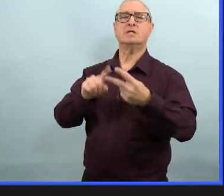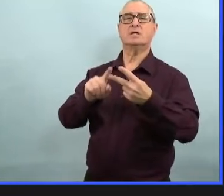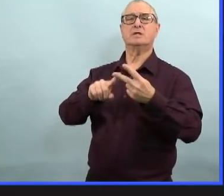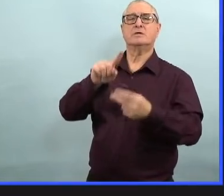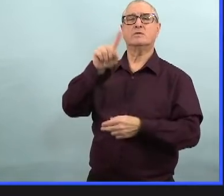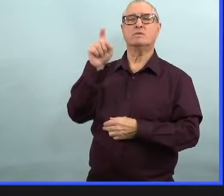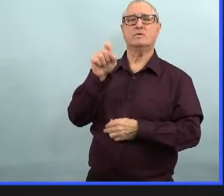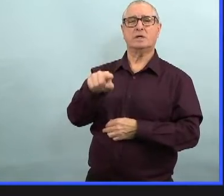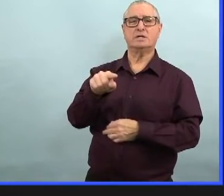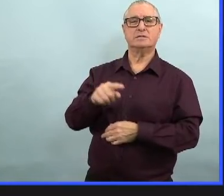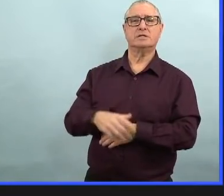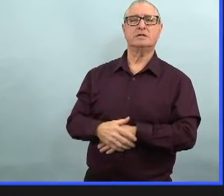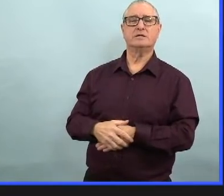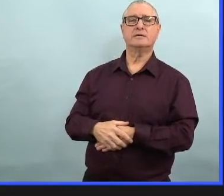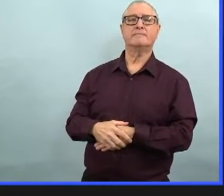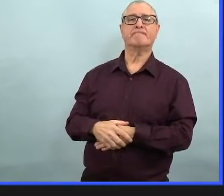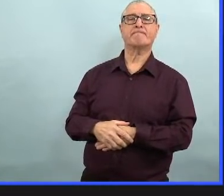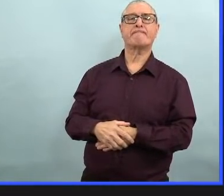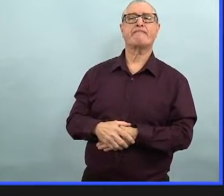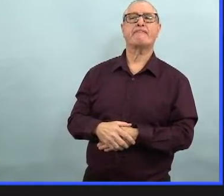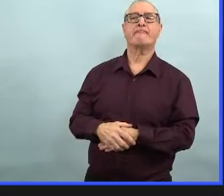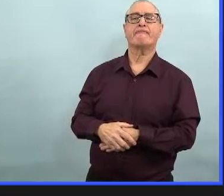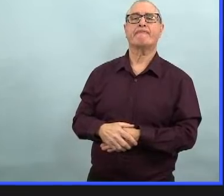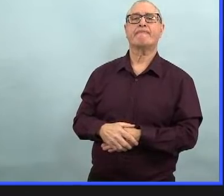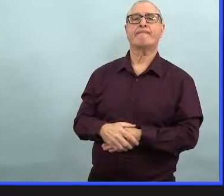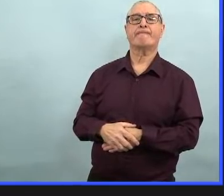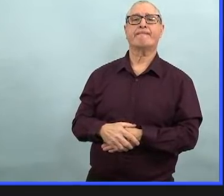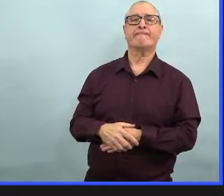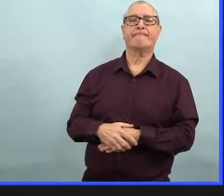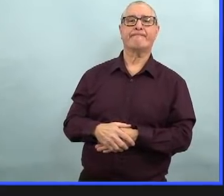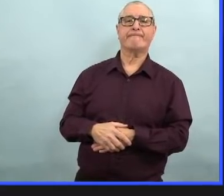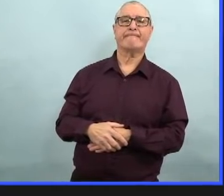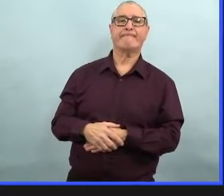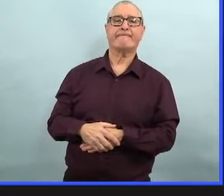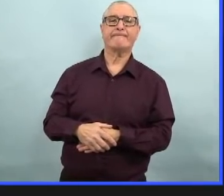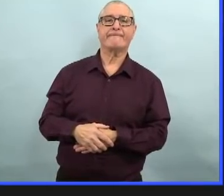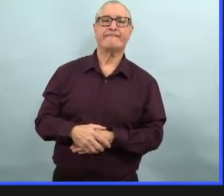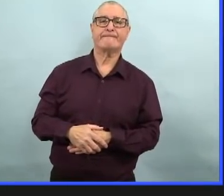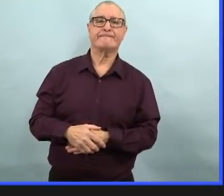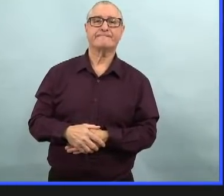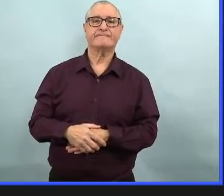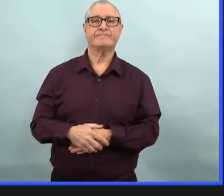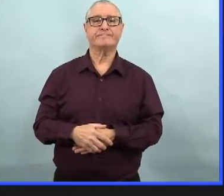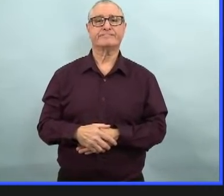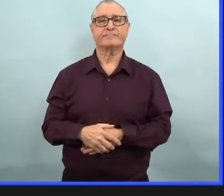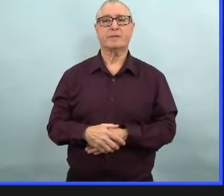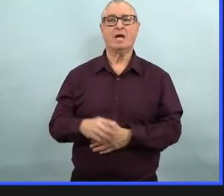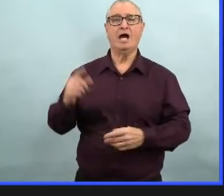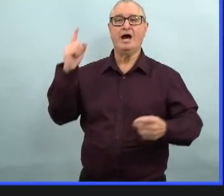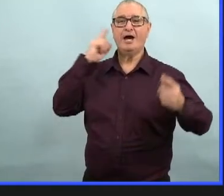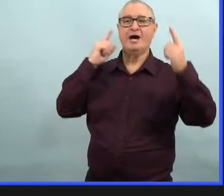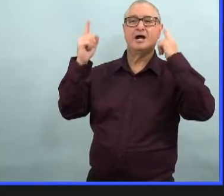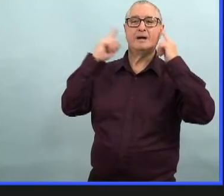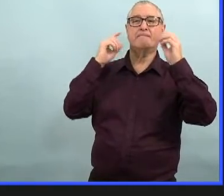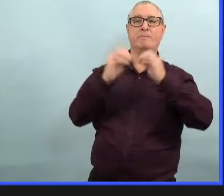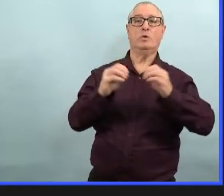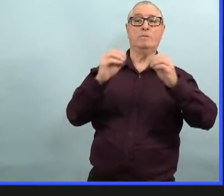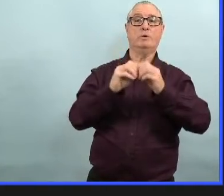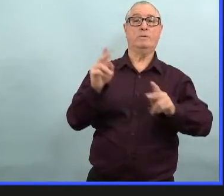of increased uh uh people in healthcare calling in sick we already had uh kind of tenuous capacity at